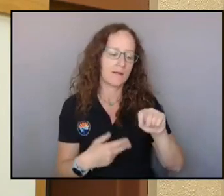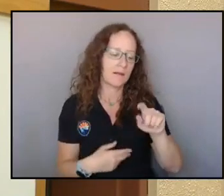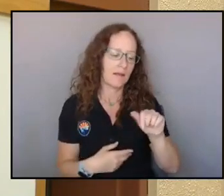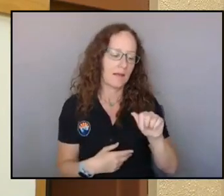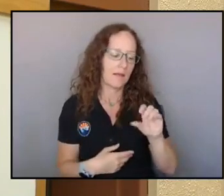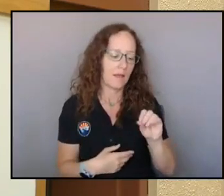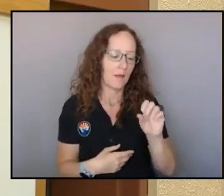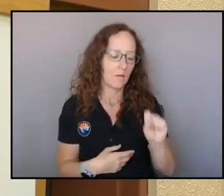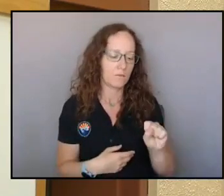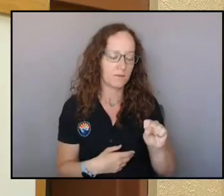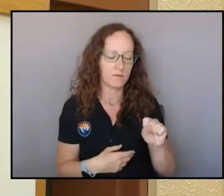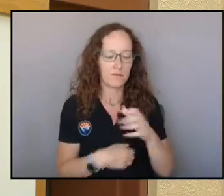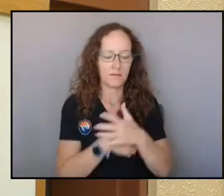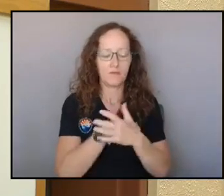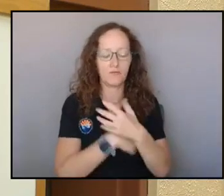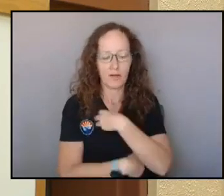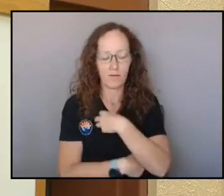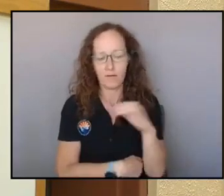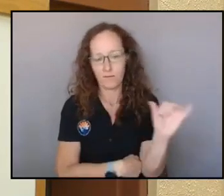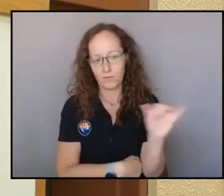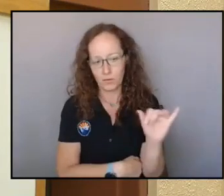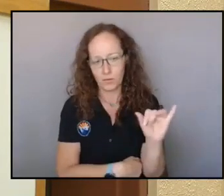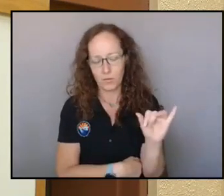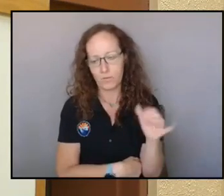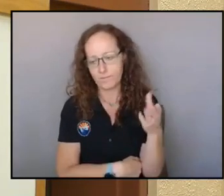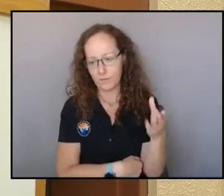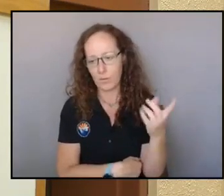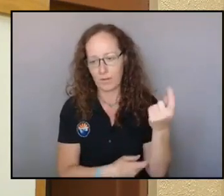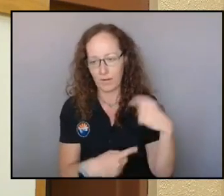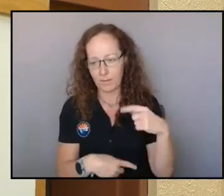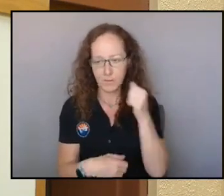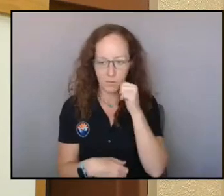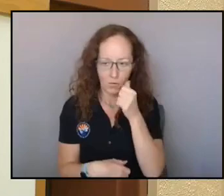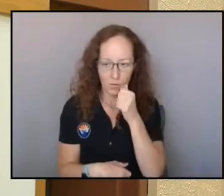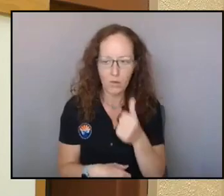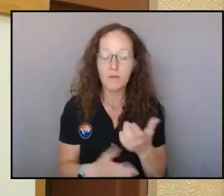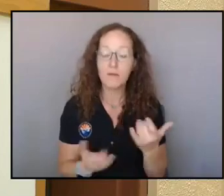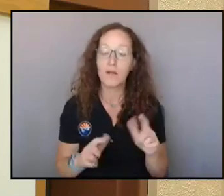AND NOW I'M GOING TO TURN IT BACK TO CALIFORNIA